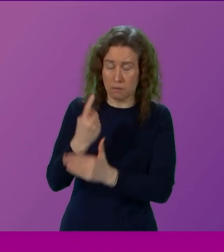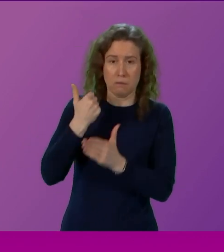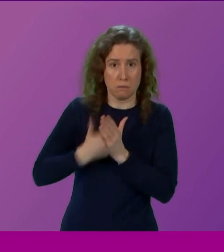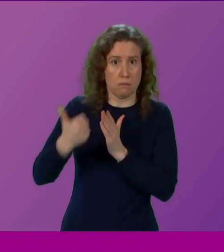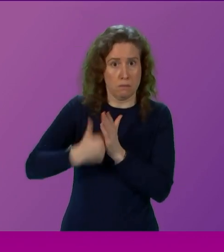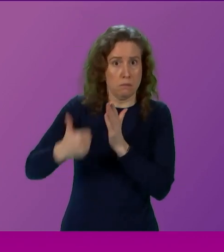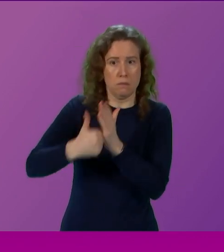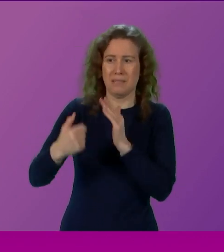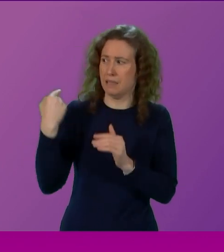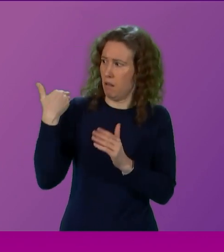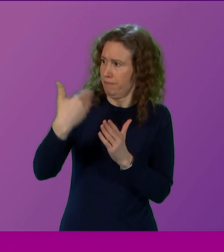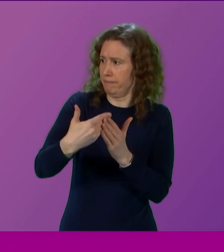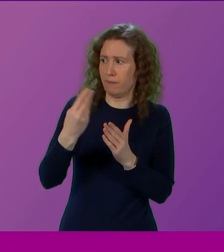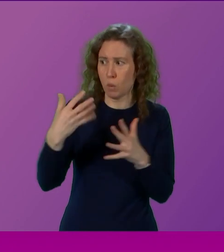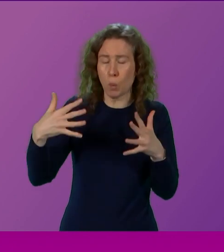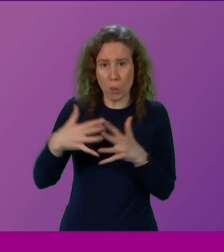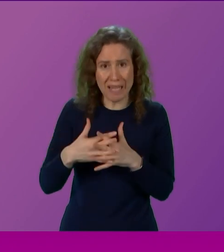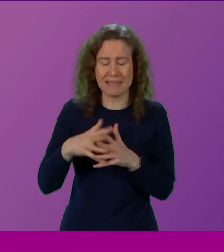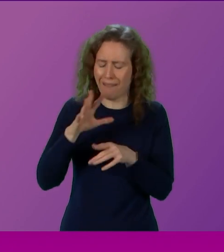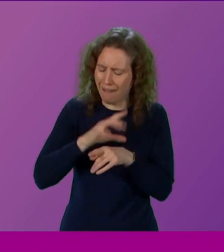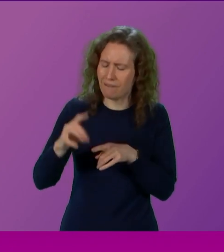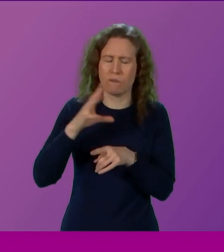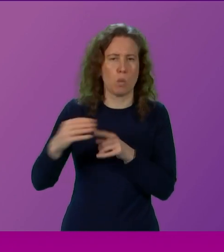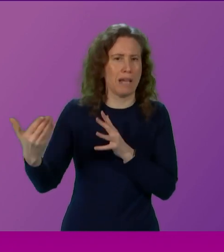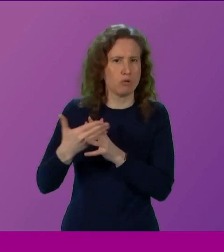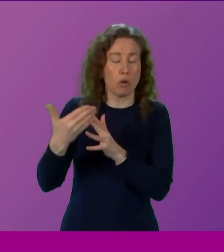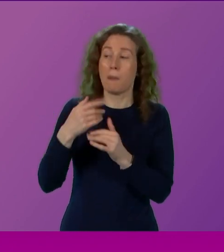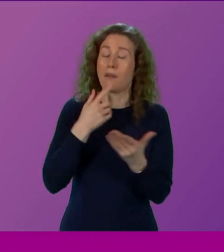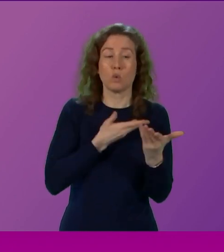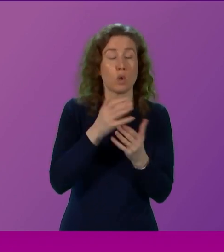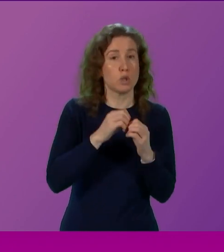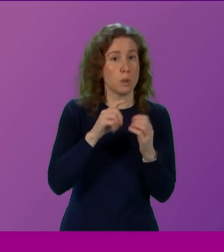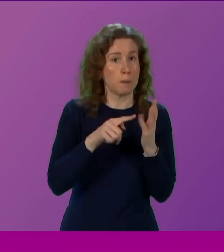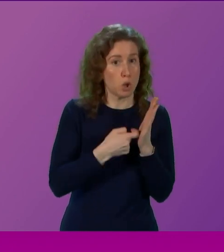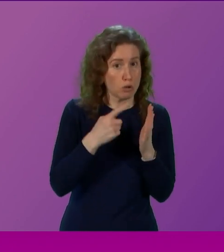over recent weeks. I have held discussions with the Parliamentary Bureau, the SPCB,